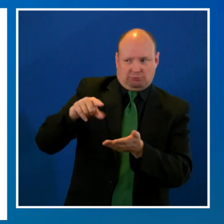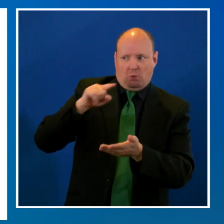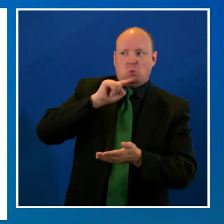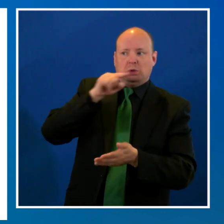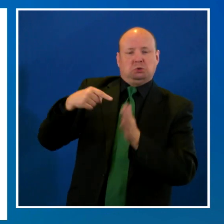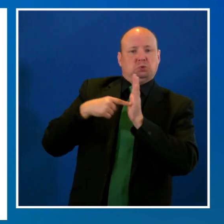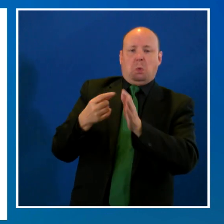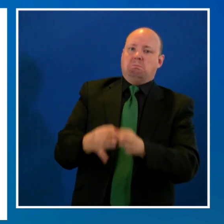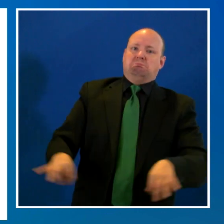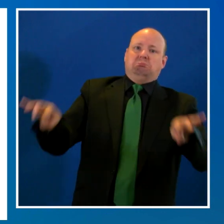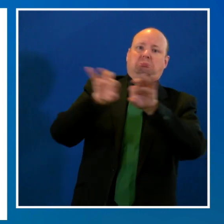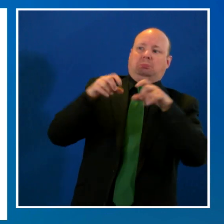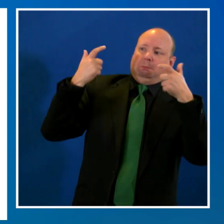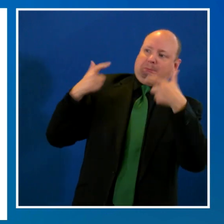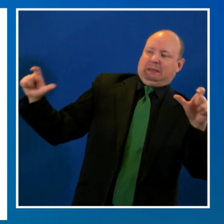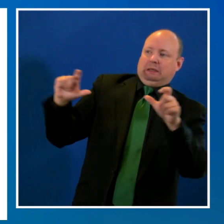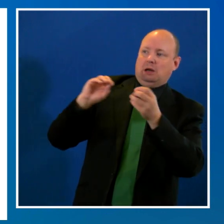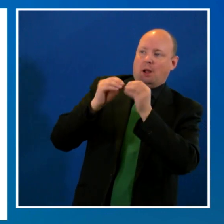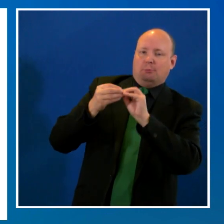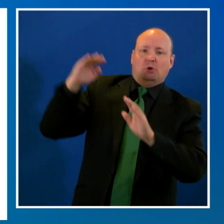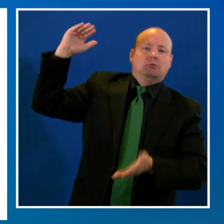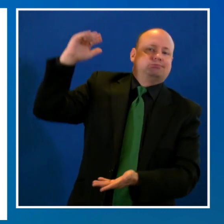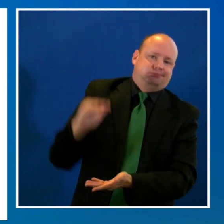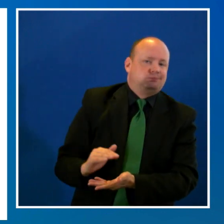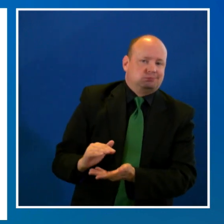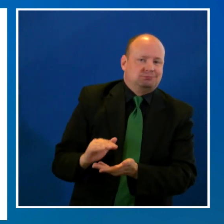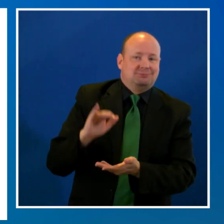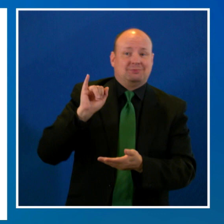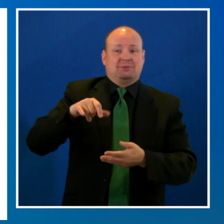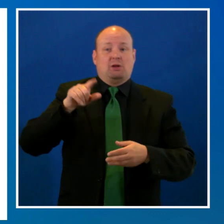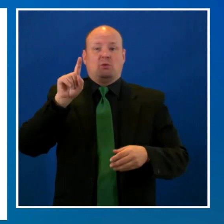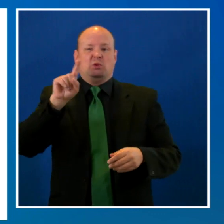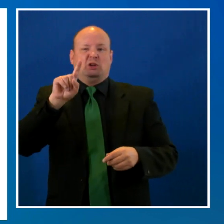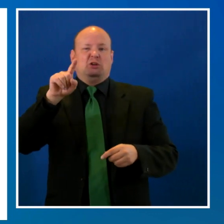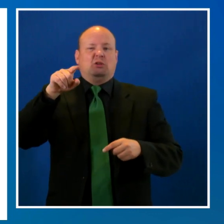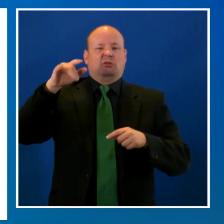residents in Clark County from late January through March 3rd,